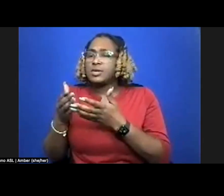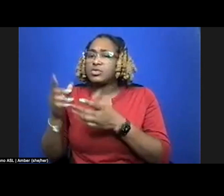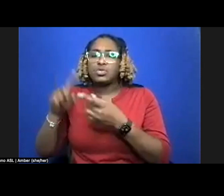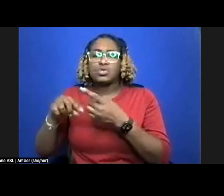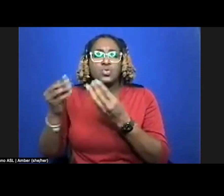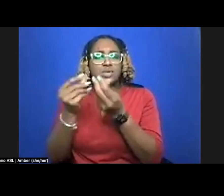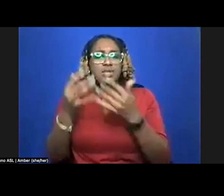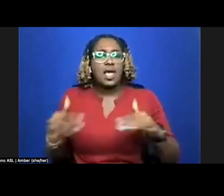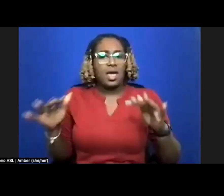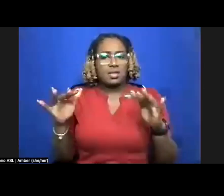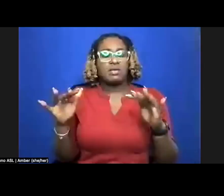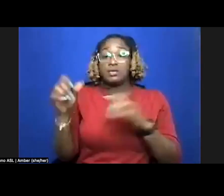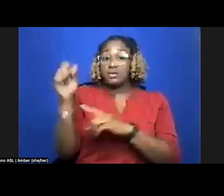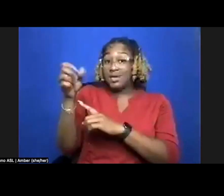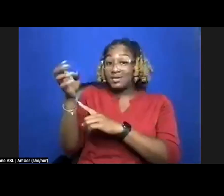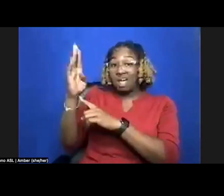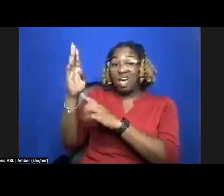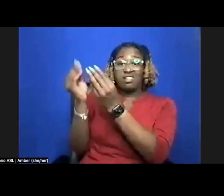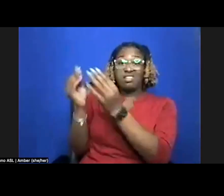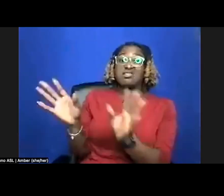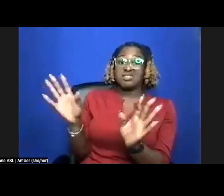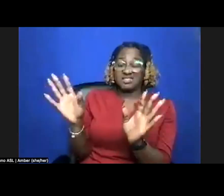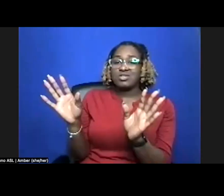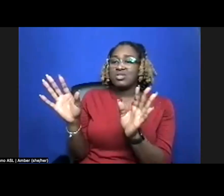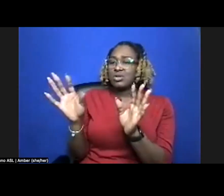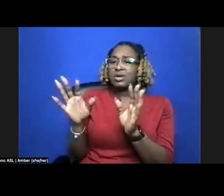yes, godless, rolling in the prestige of camouflage